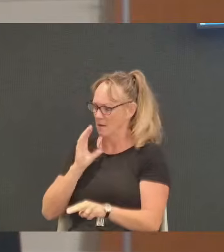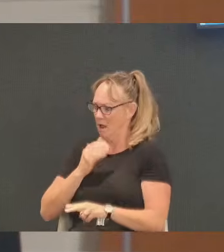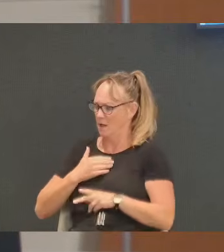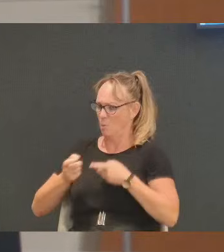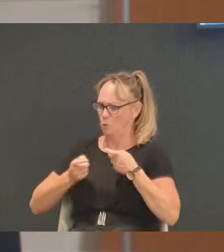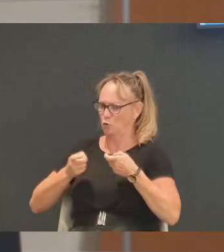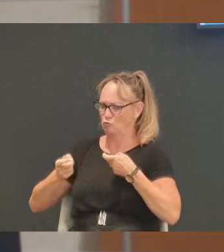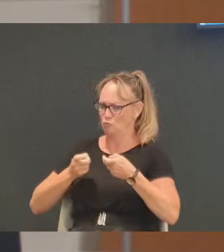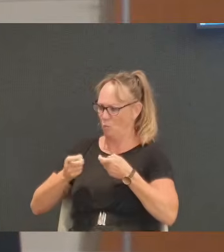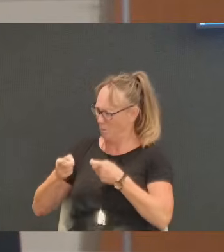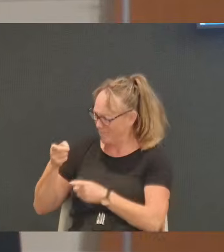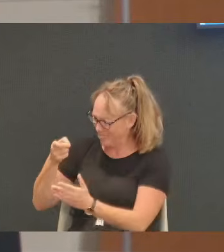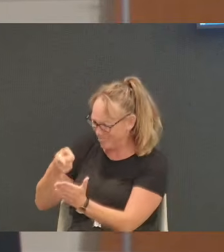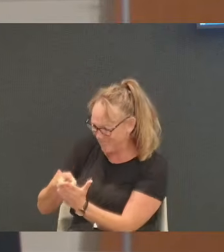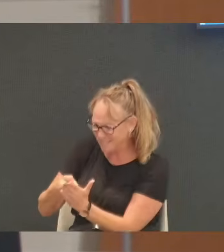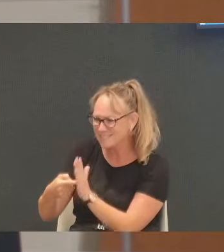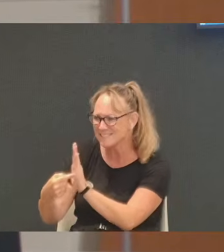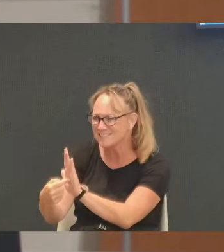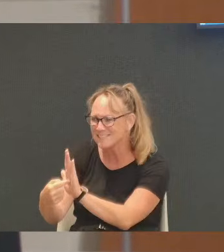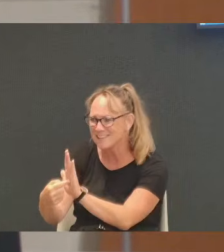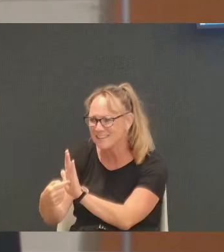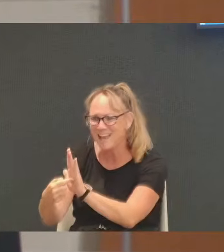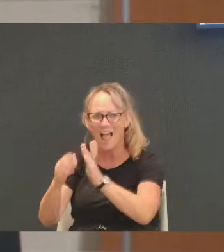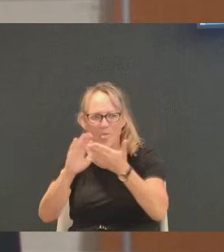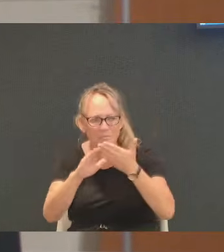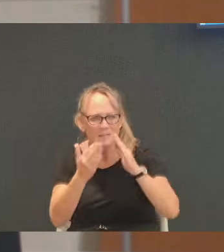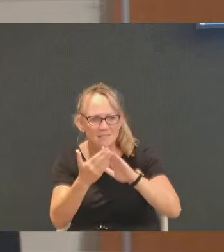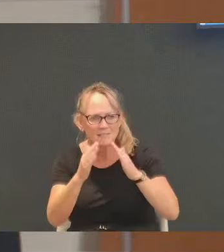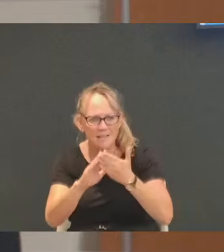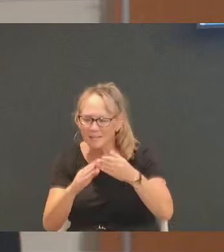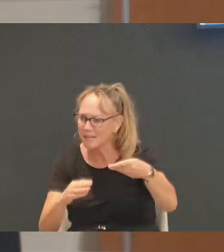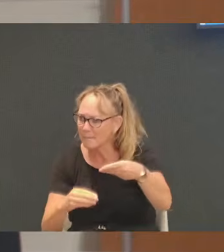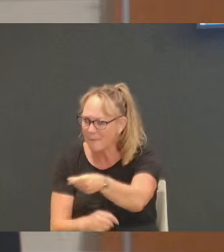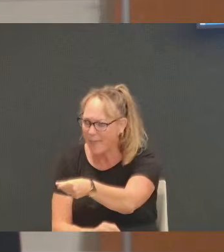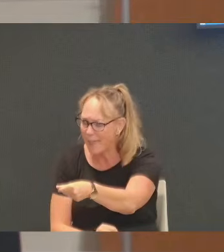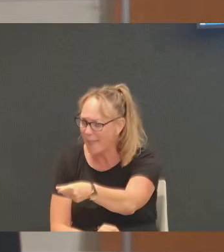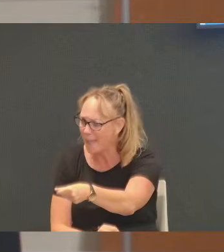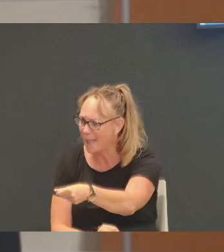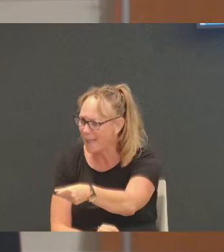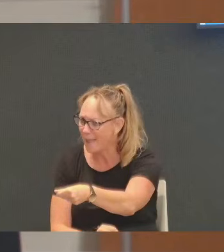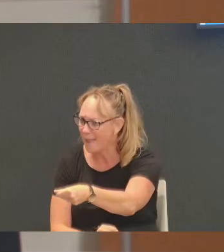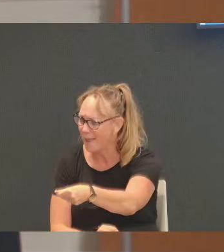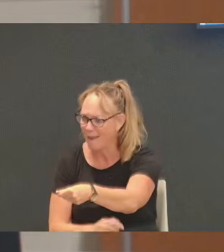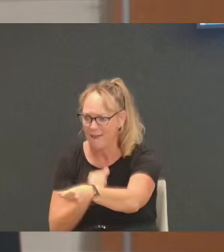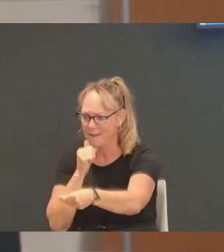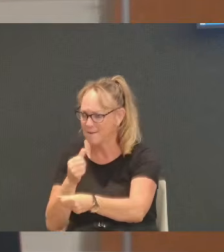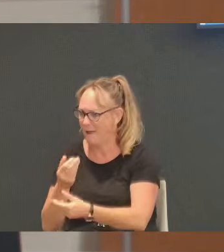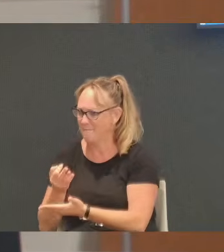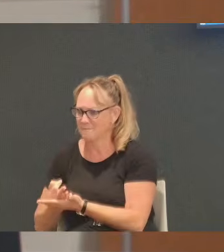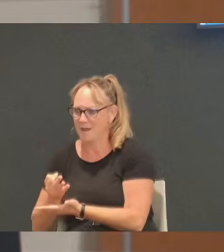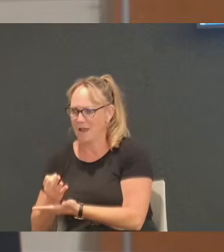but this item was something that the city paid for outside of the financial stack. So, I I'm grateful